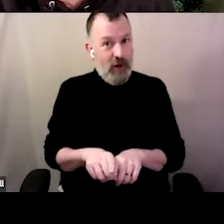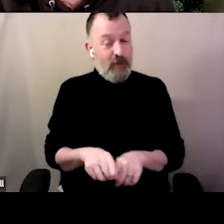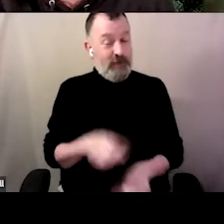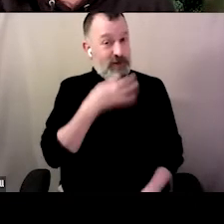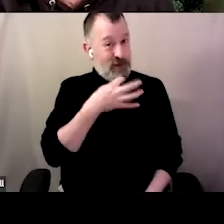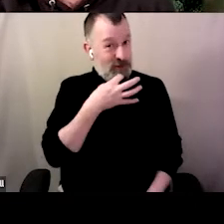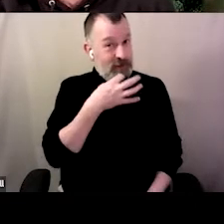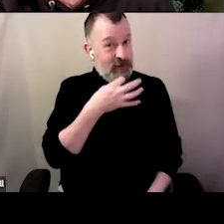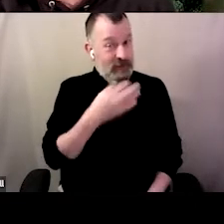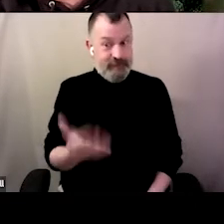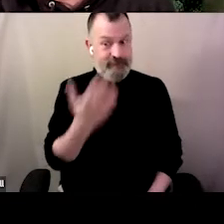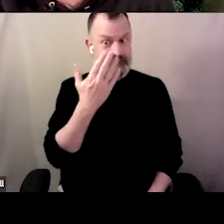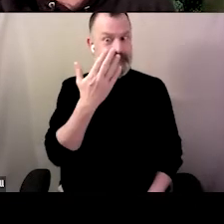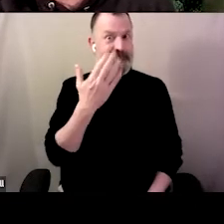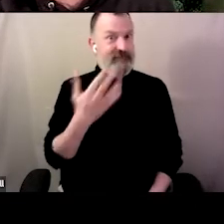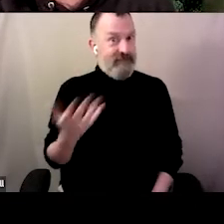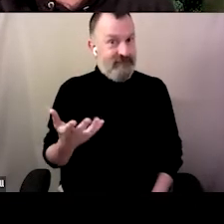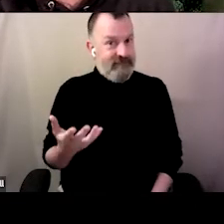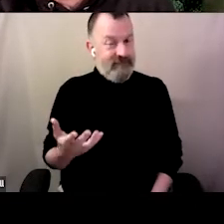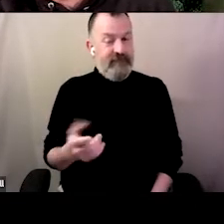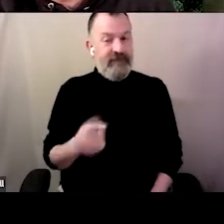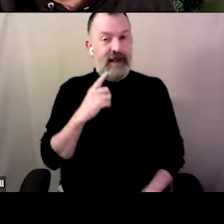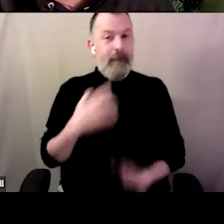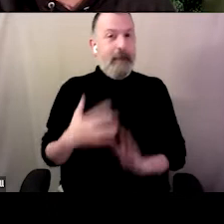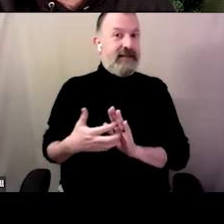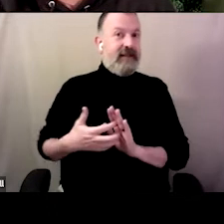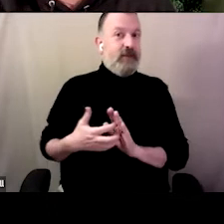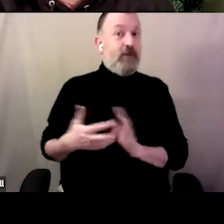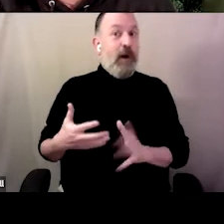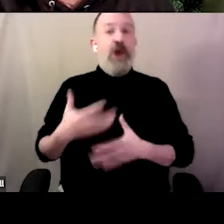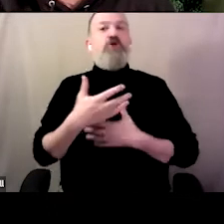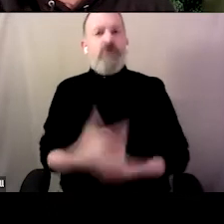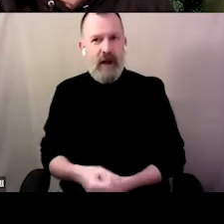is being susceptible to trust violations and you know these kind of